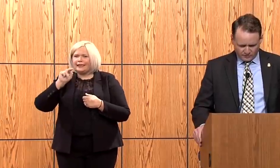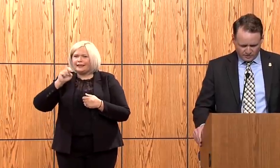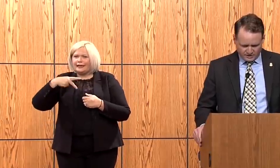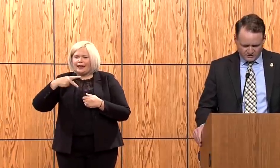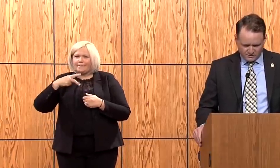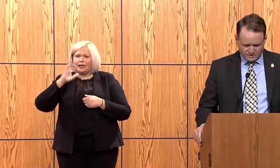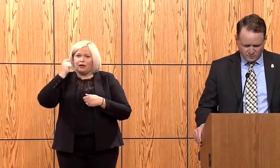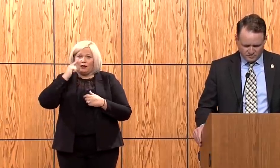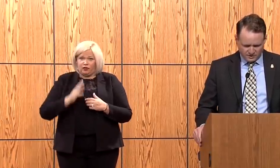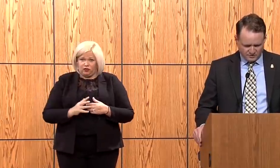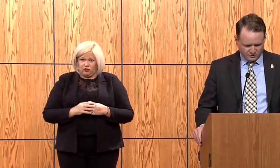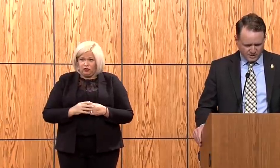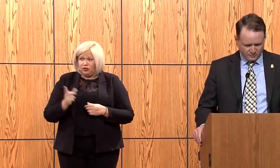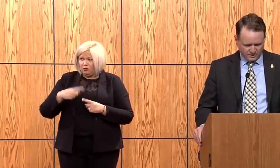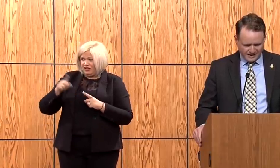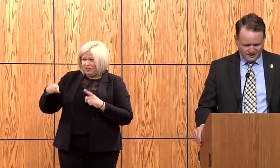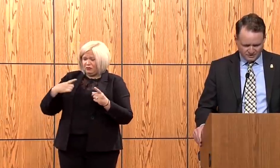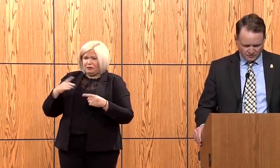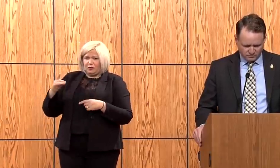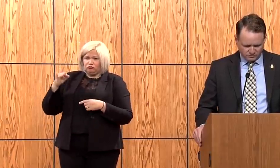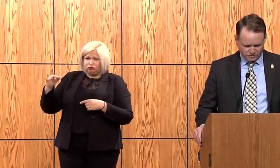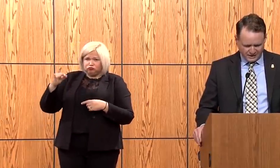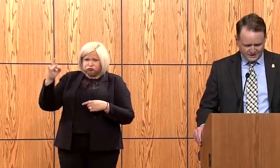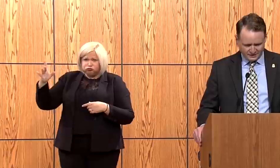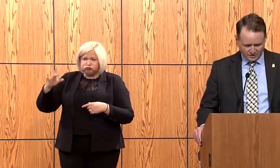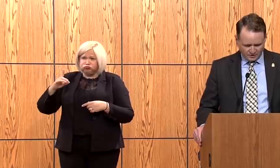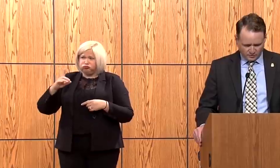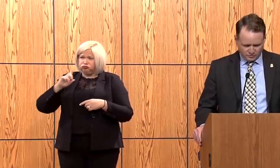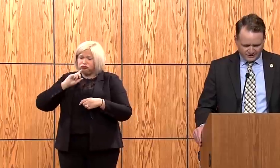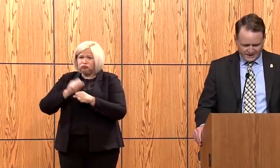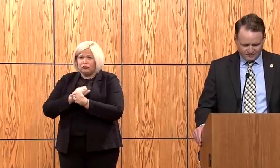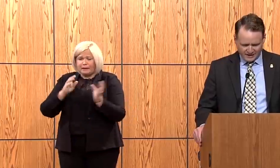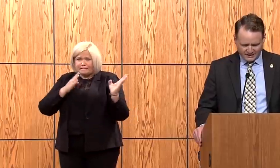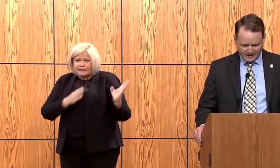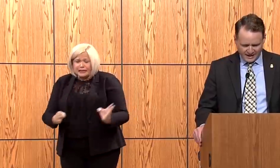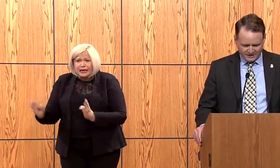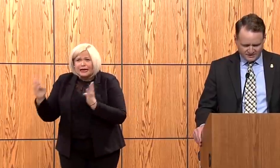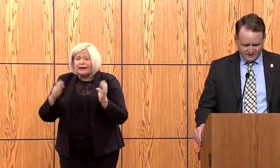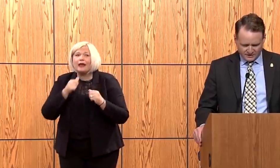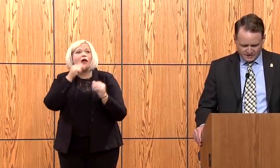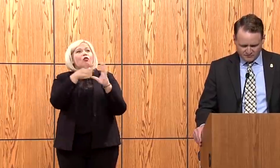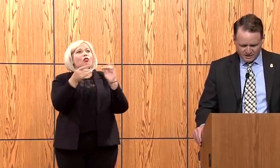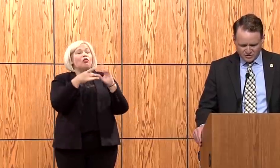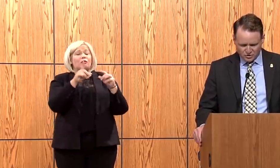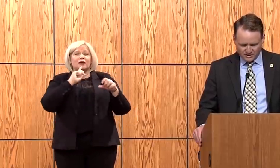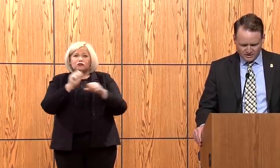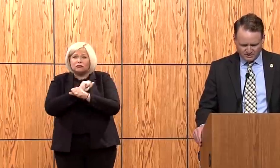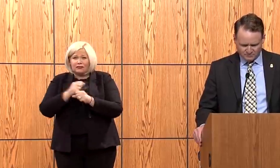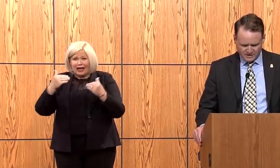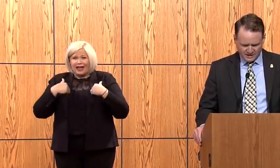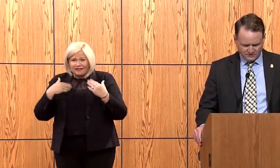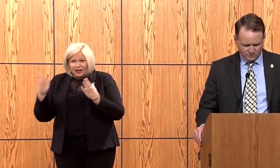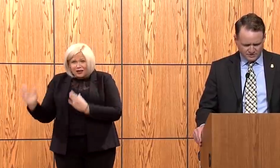THE ALLEGED CONSPIRATORS ARE EXTREMISTS WHO UNDERTOOK A PLOT EXTREMISTS WHO UNDERTOOK A PLOT TO KIDNAP A SITTING GOVERNOR. TO KIDNAP A SITTING GOVERNOR. WHENEVER EXTREMISTS MOVE INTO